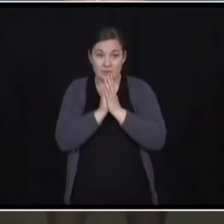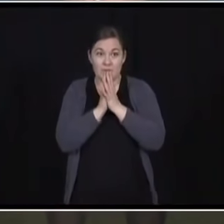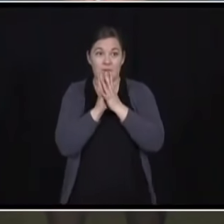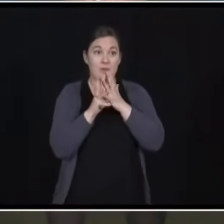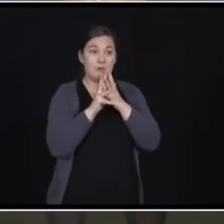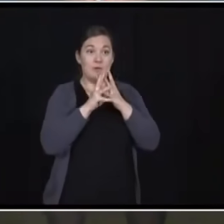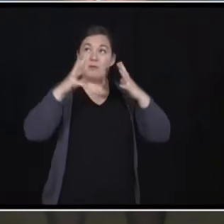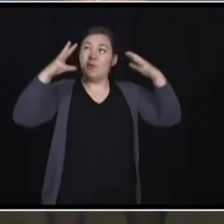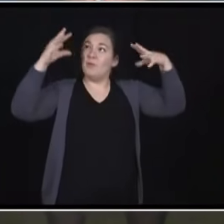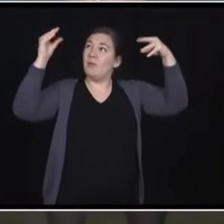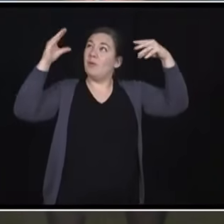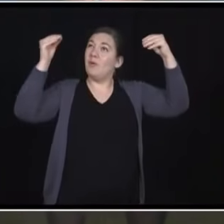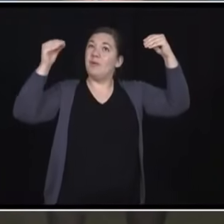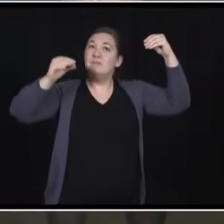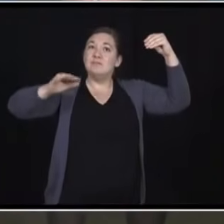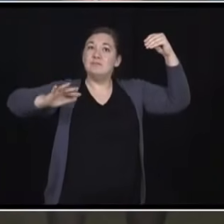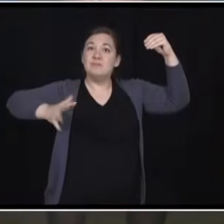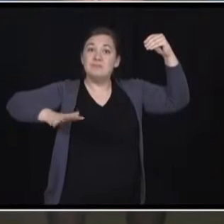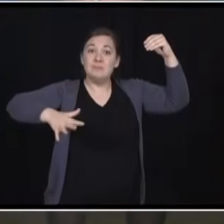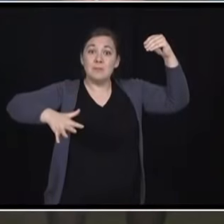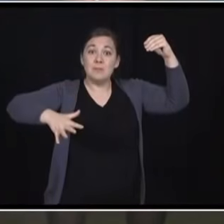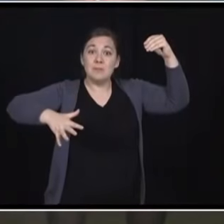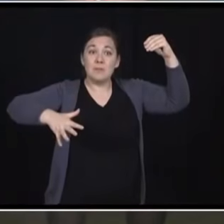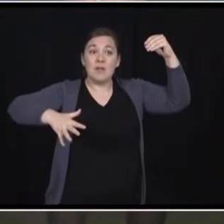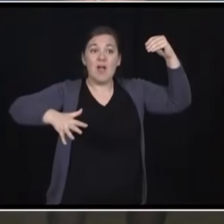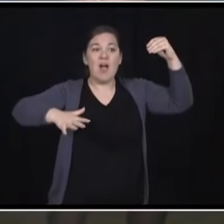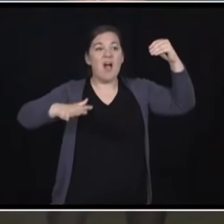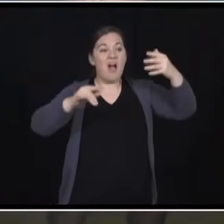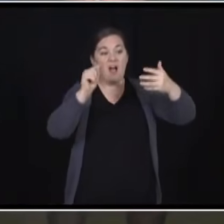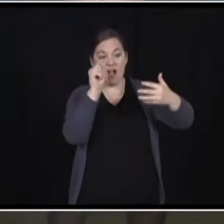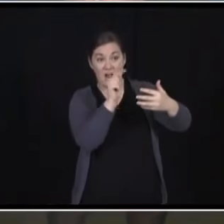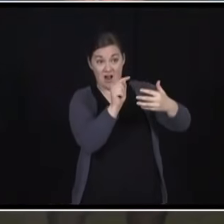Especially if they are within 2 m, and if they're not wearing a mask.